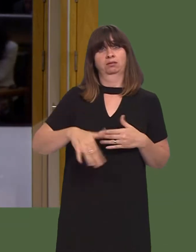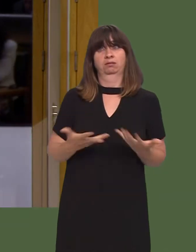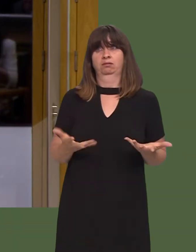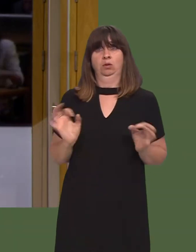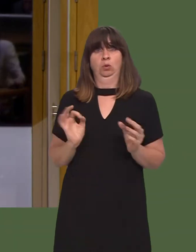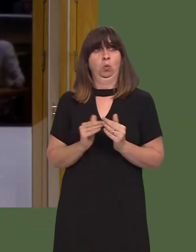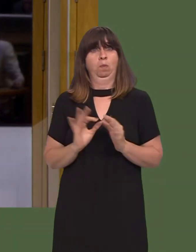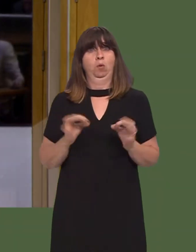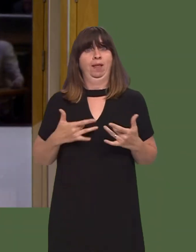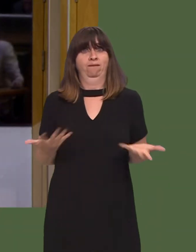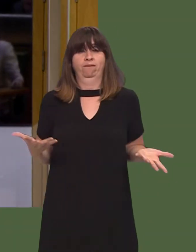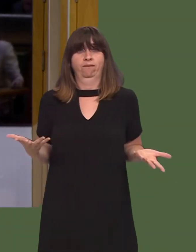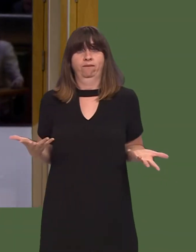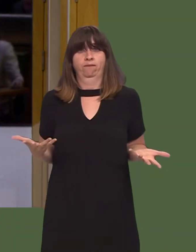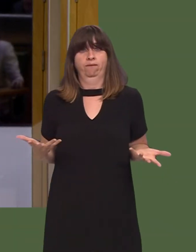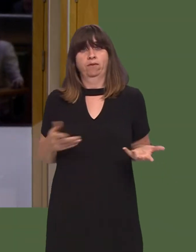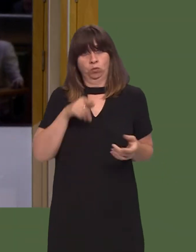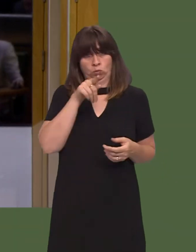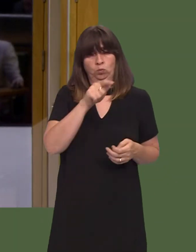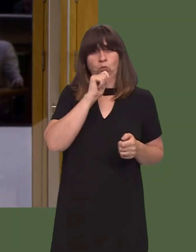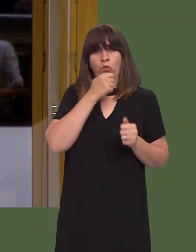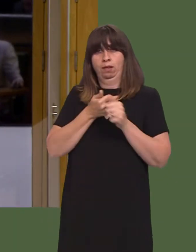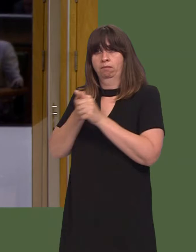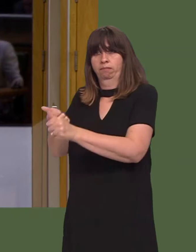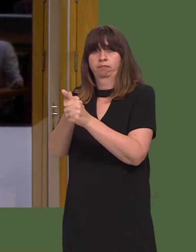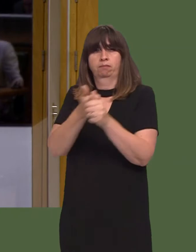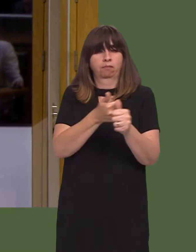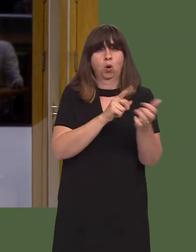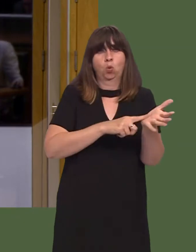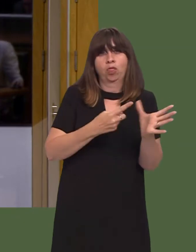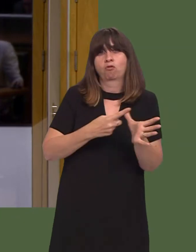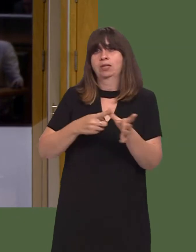Kingdom. What is your Government going to do with local authorities and other associated